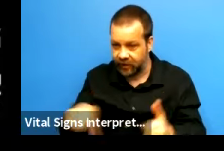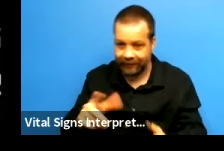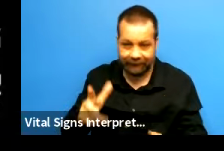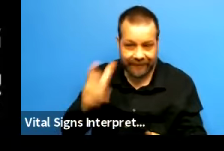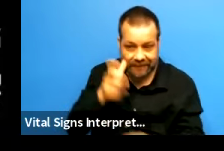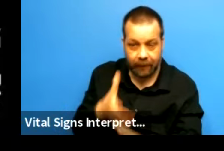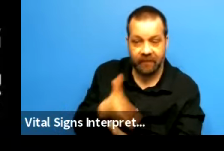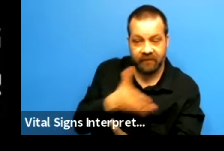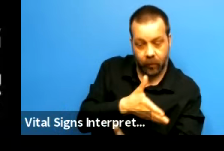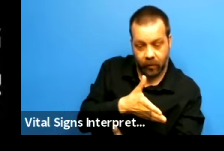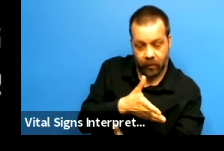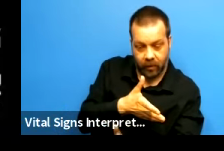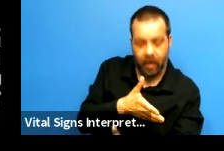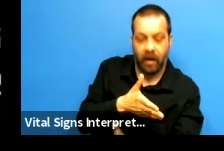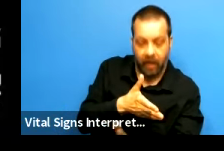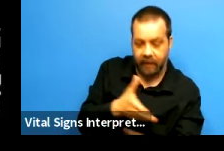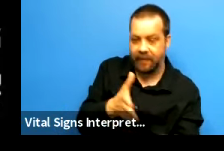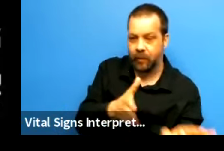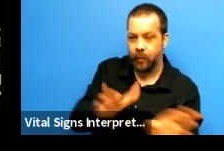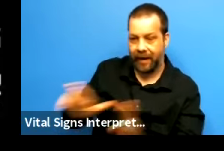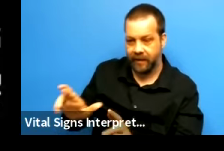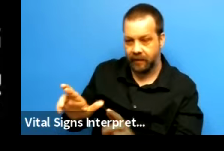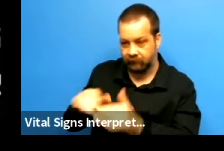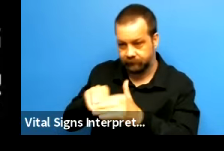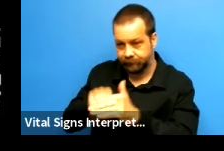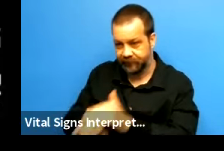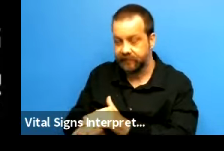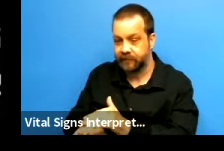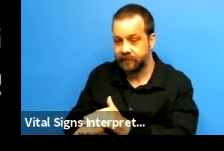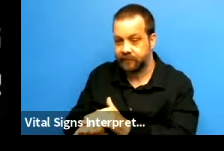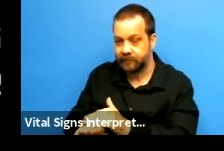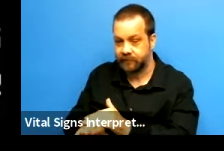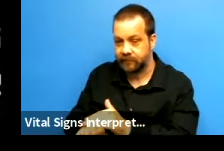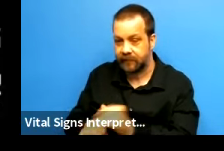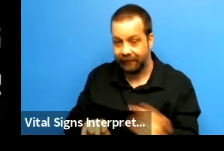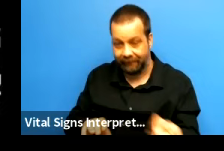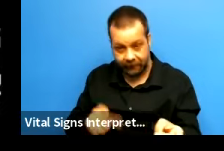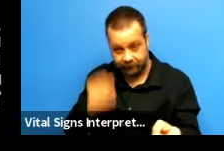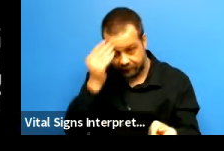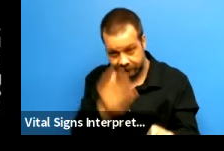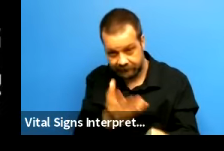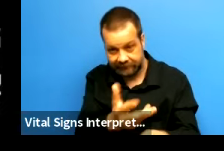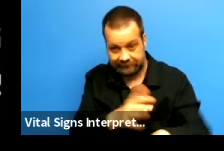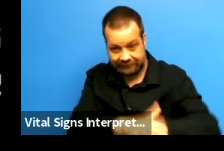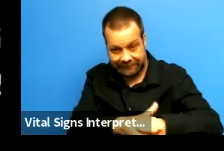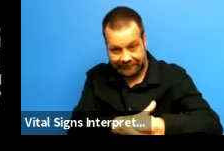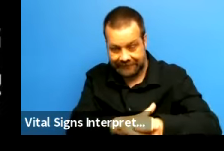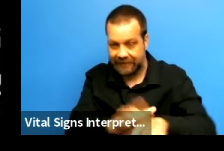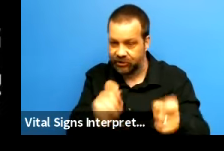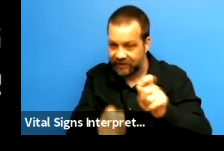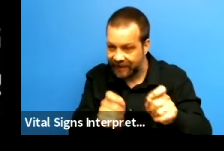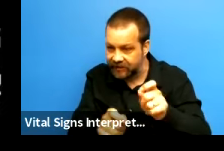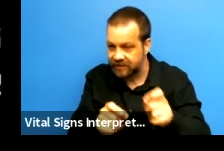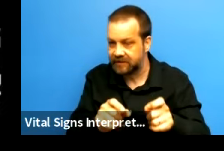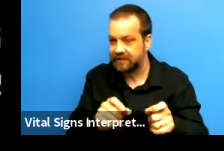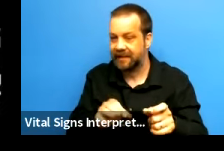so they can prepare for the workplace, know of changes, and know if we adjusted the workspace.